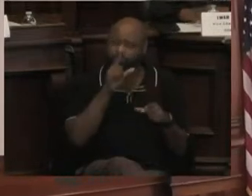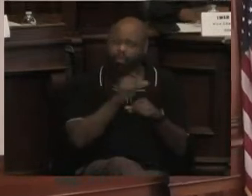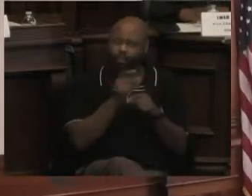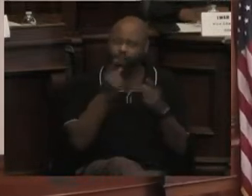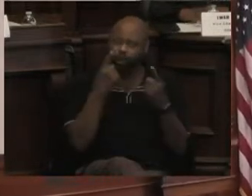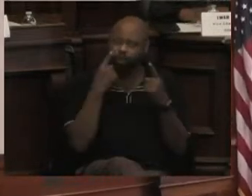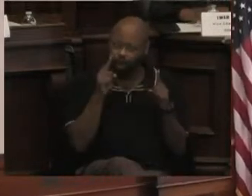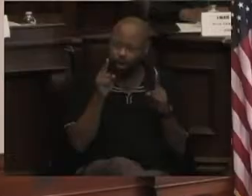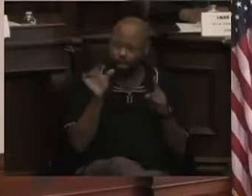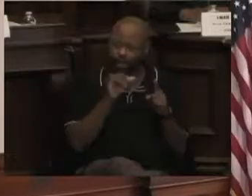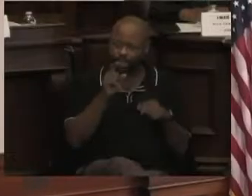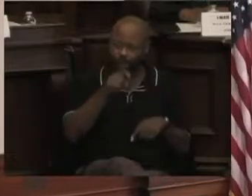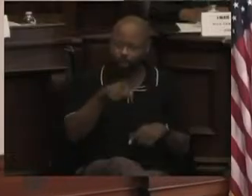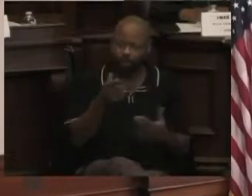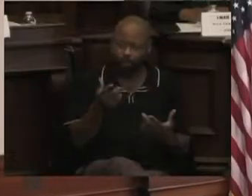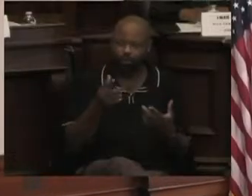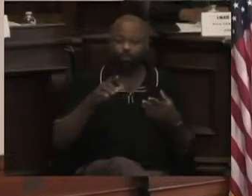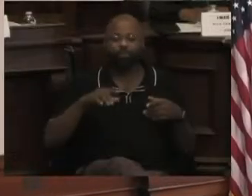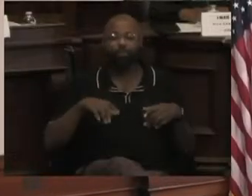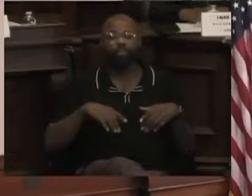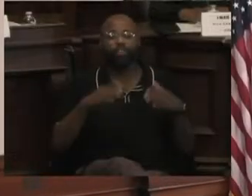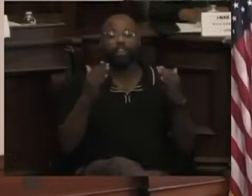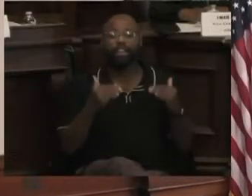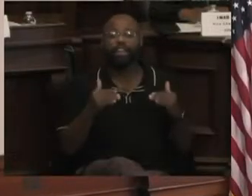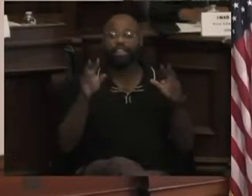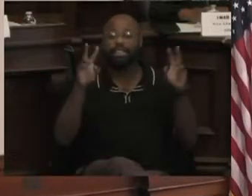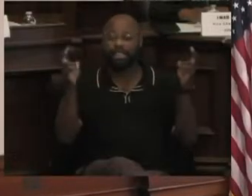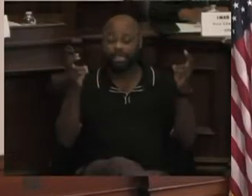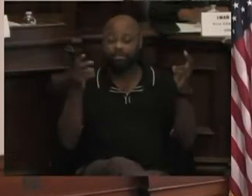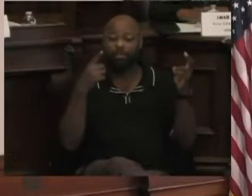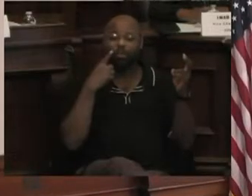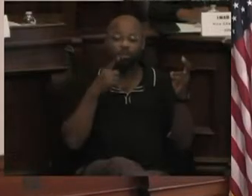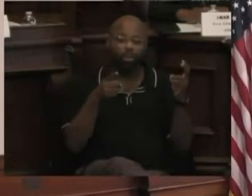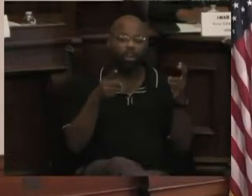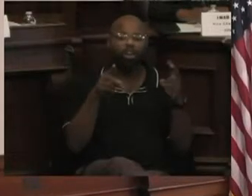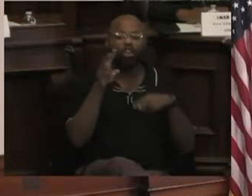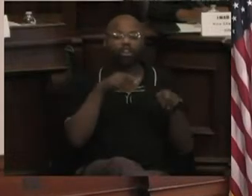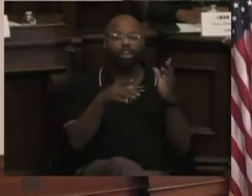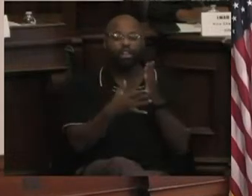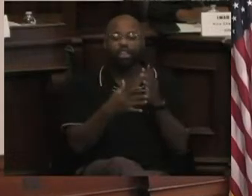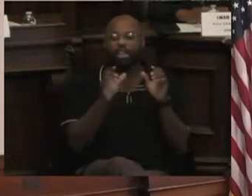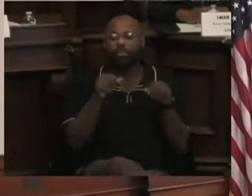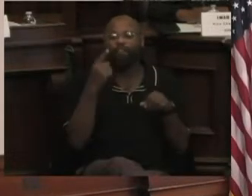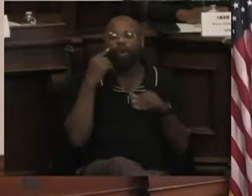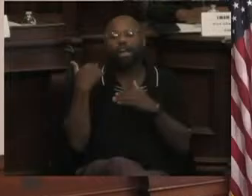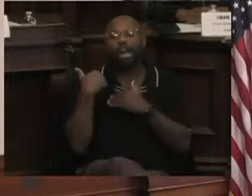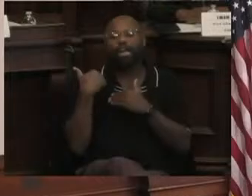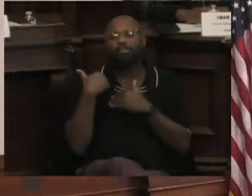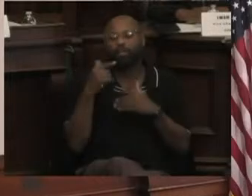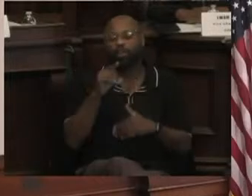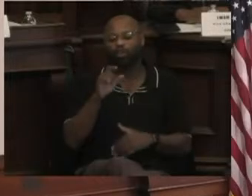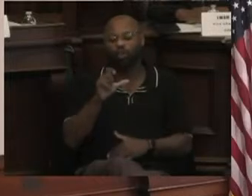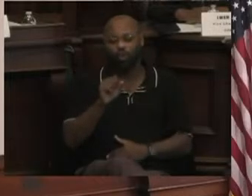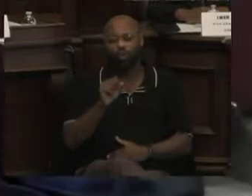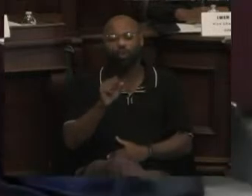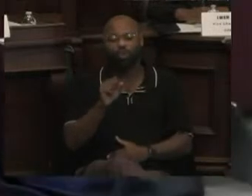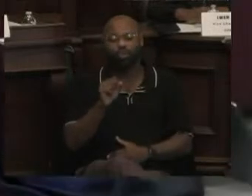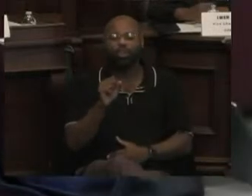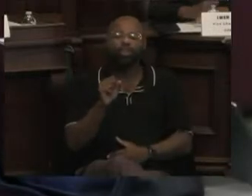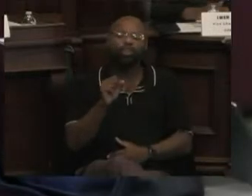has utility for the purpose that it's supposed to. The fourth theme was that